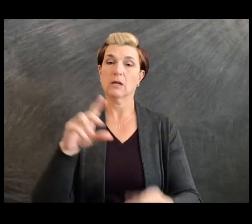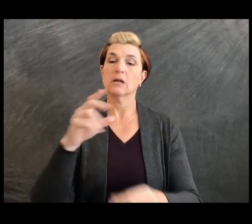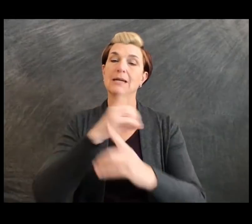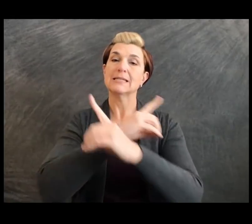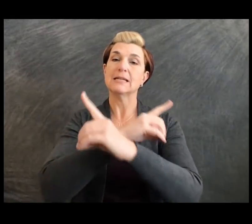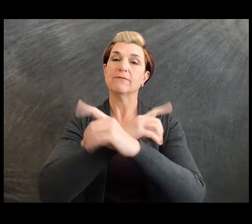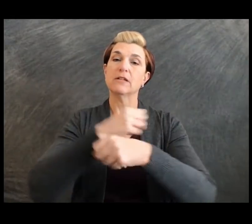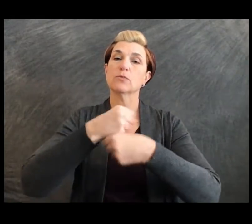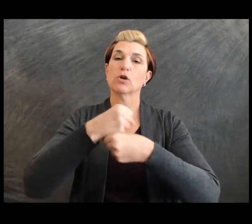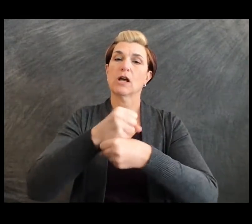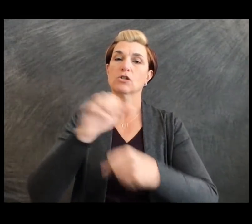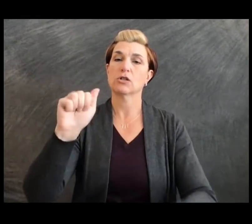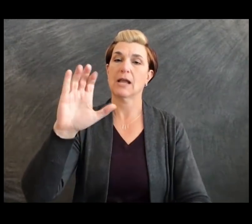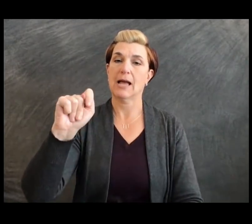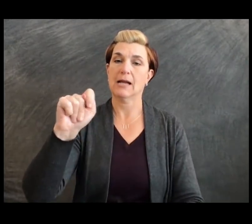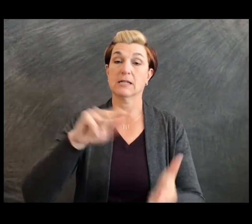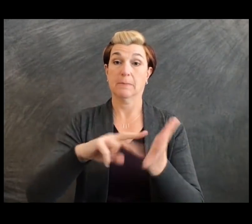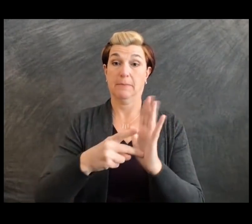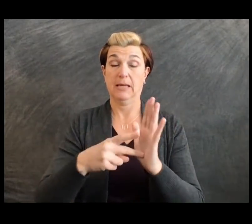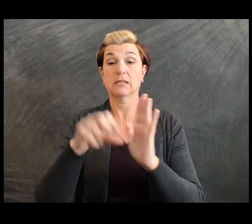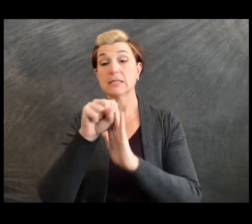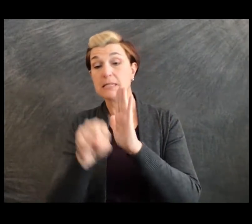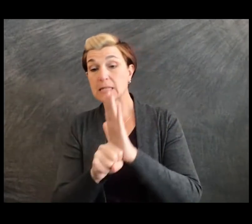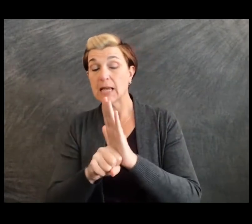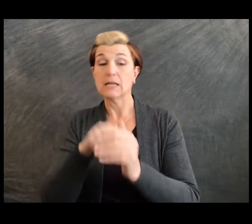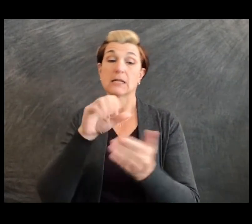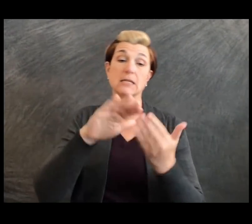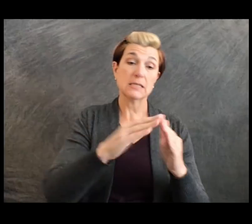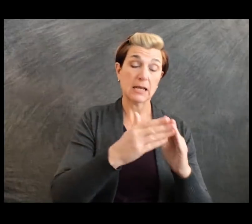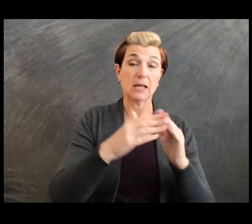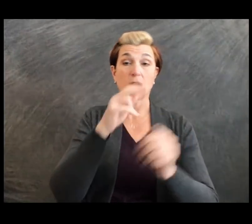authorities to help state cities and hospitals for cure needed supplies